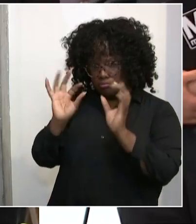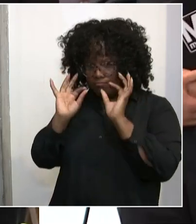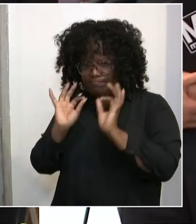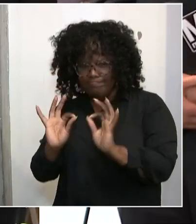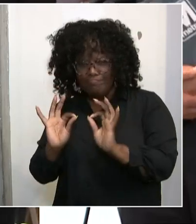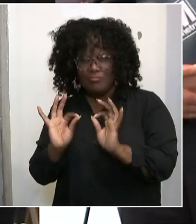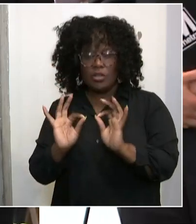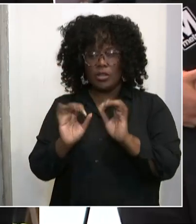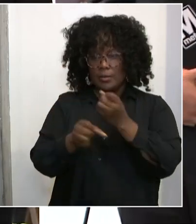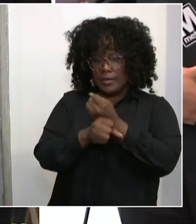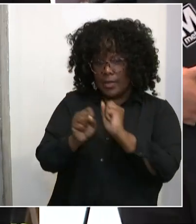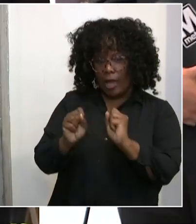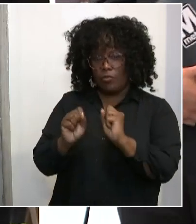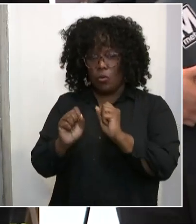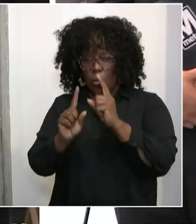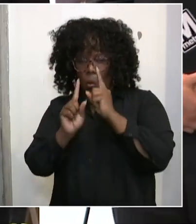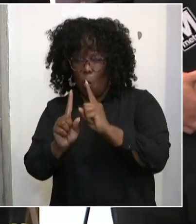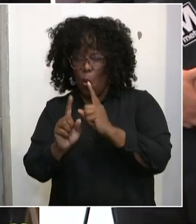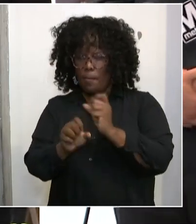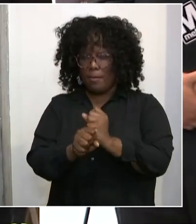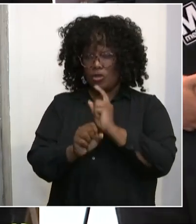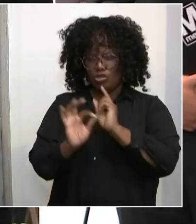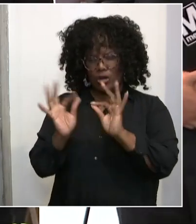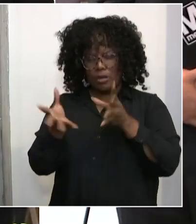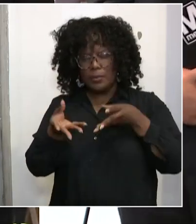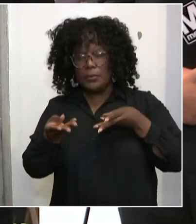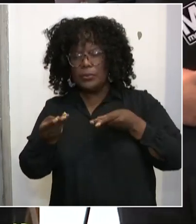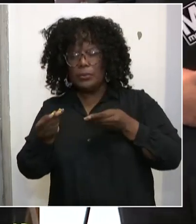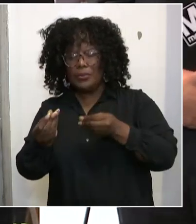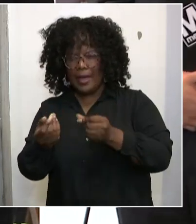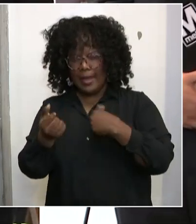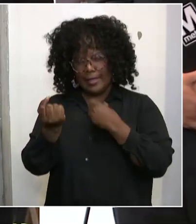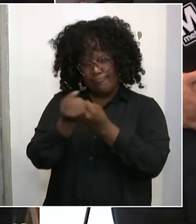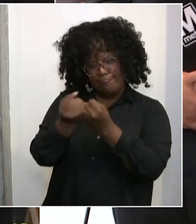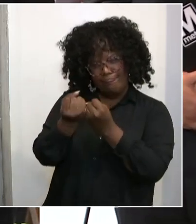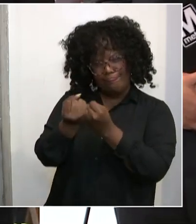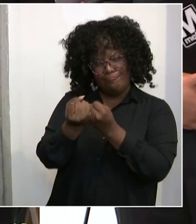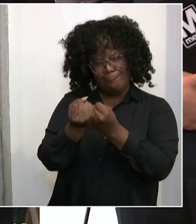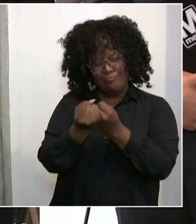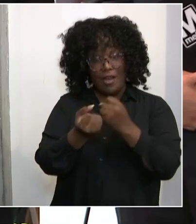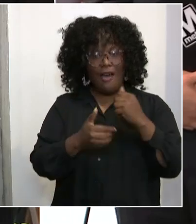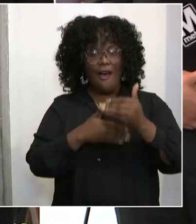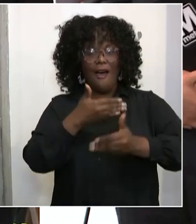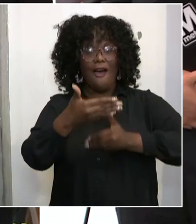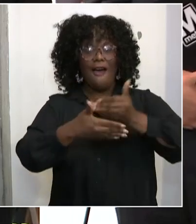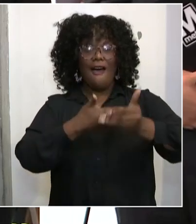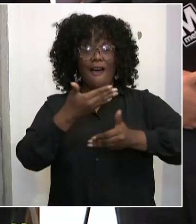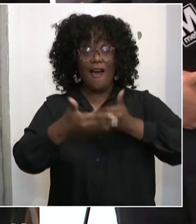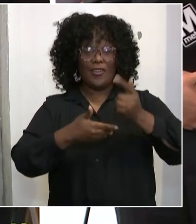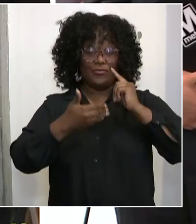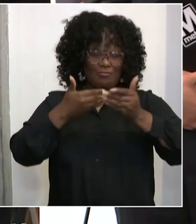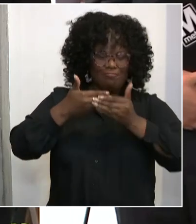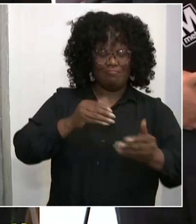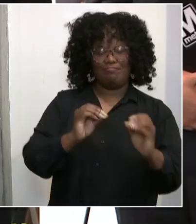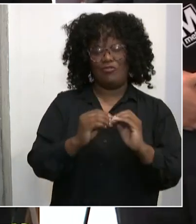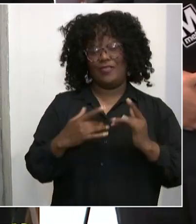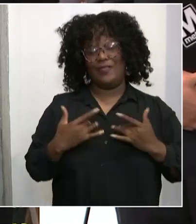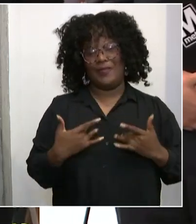we are in lockstep, we're in solidarity and we're gonna stand side by side with everybody doing the parade to ensure that we have a festive occasion.